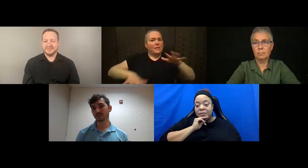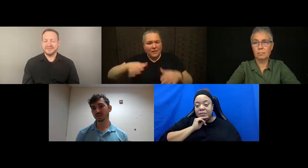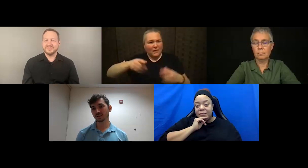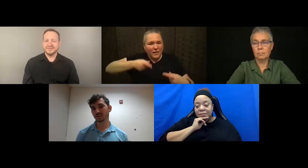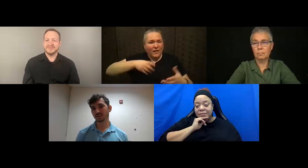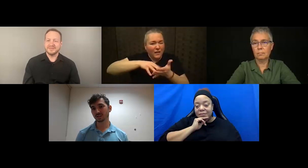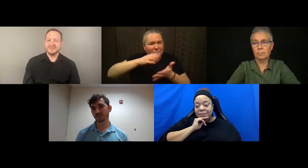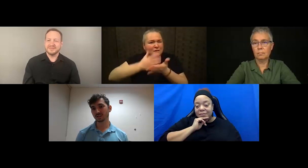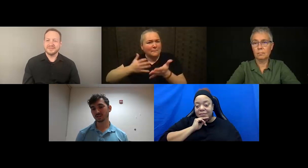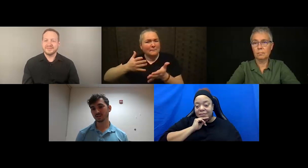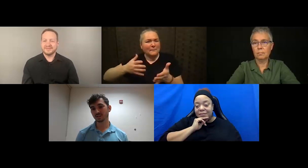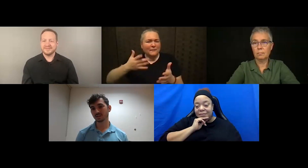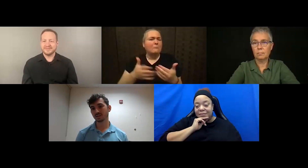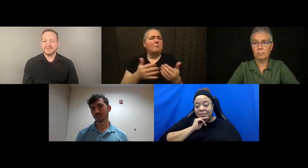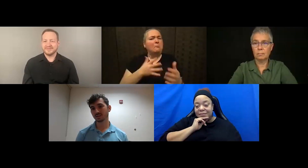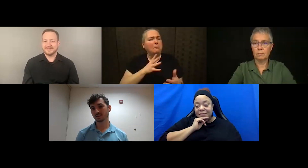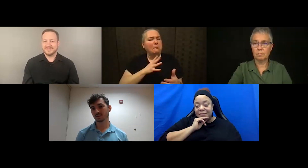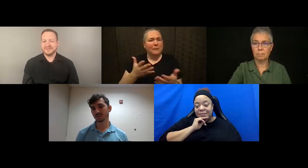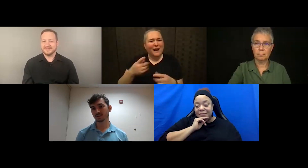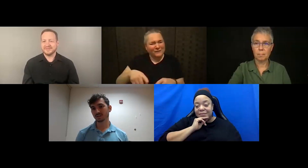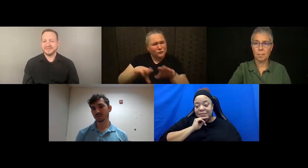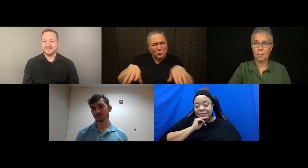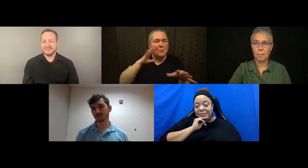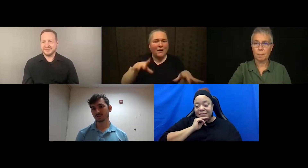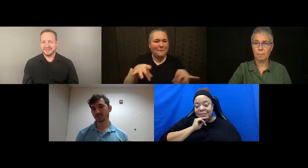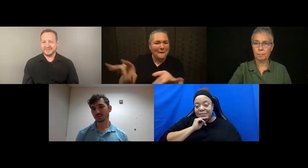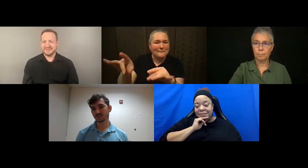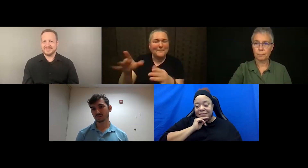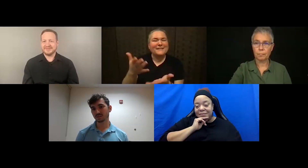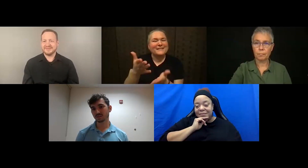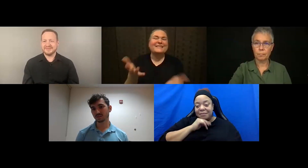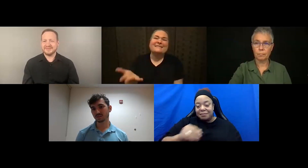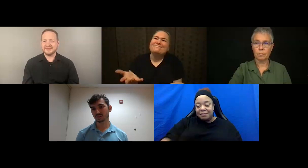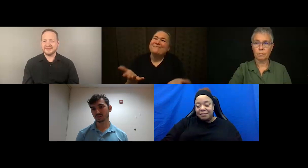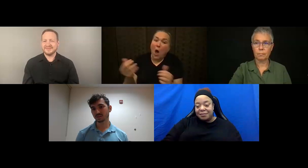pick it up. For us who are older, it's a struggle to constantly adapt to these new things.